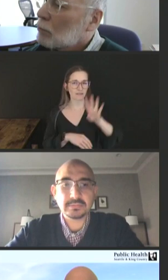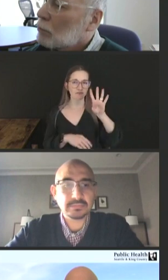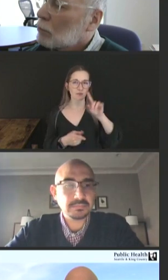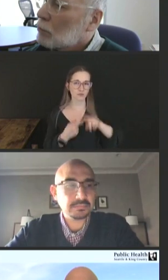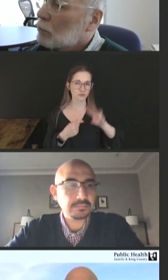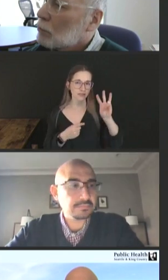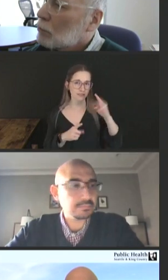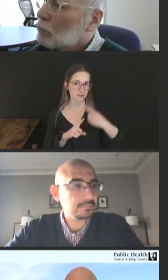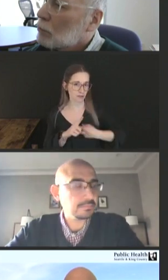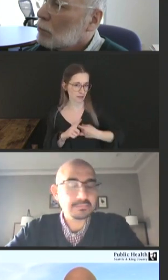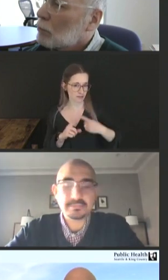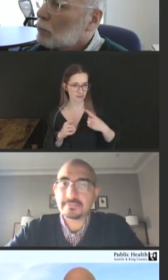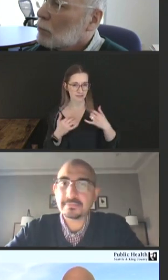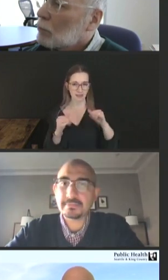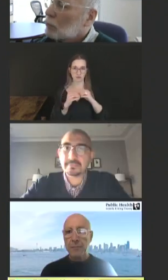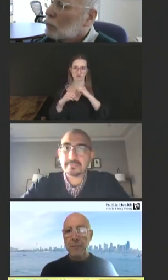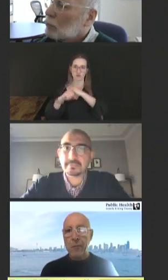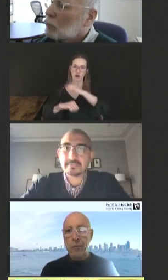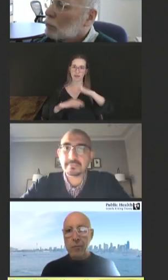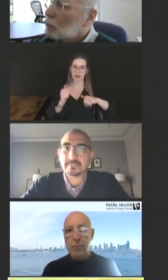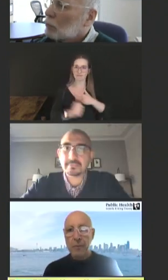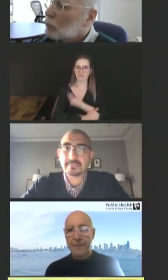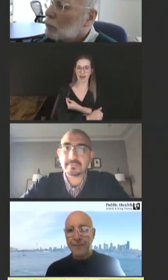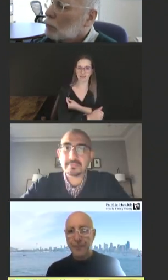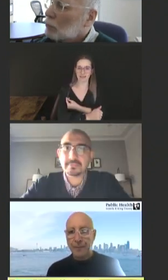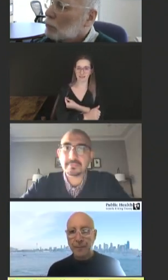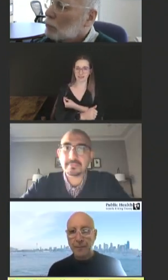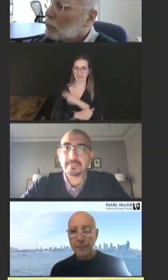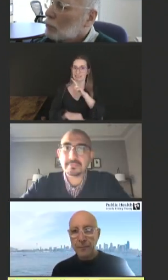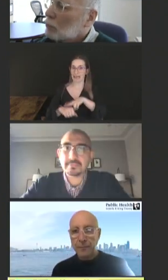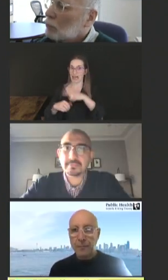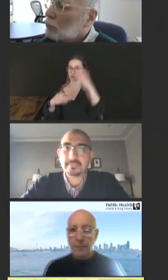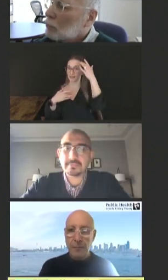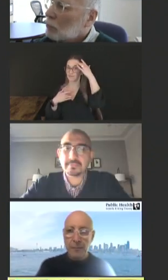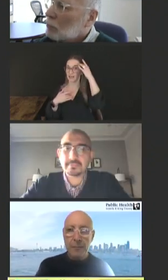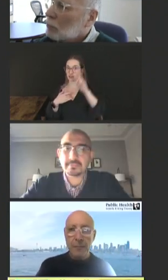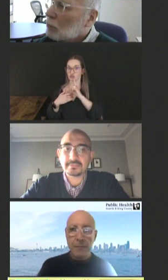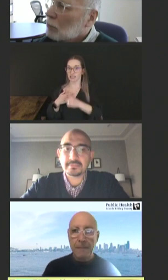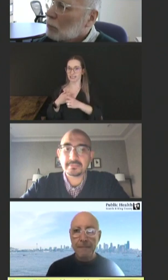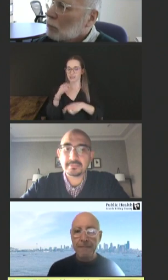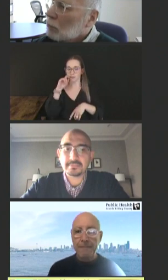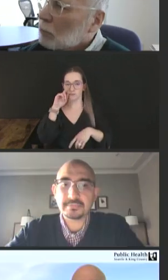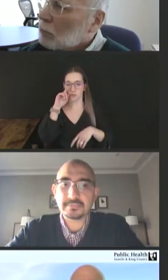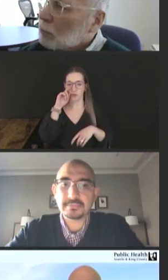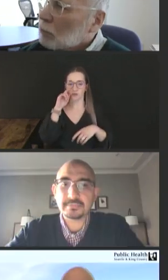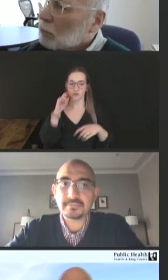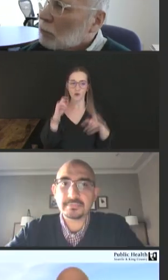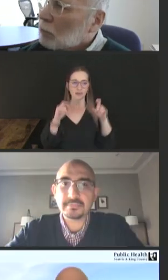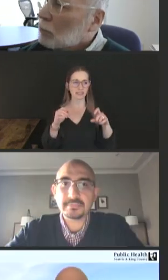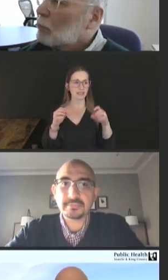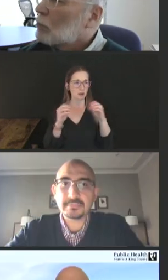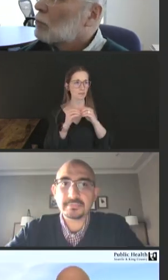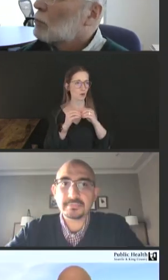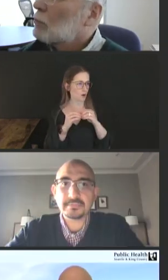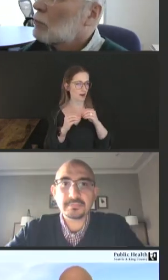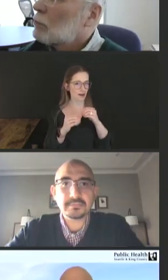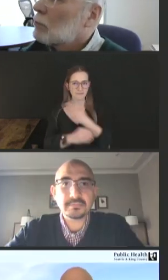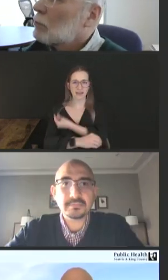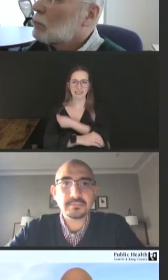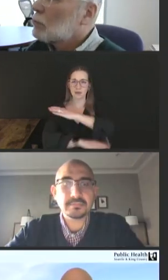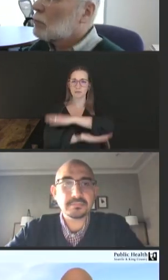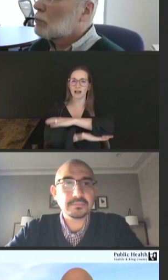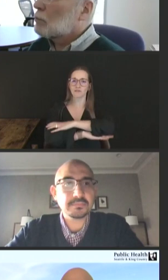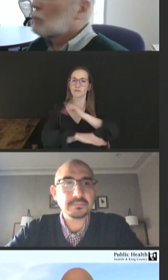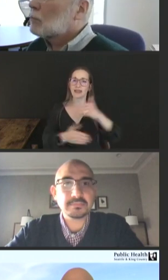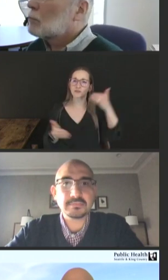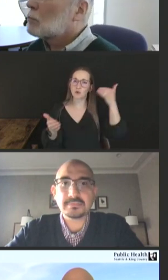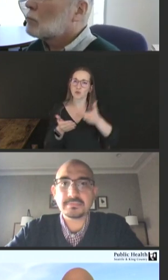we need vaccine platforms that are closer to the durability of natural immunity. I'm not advocating